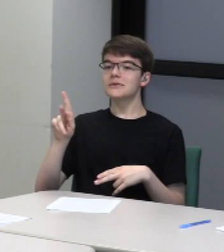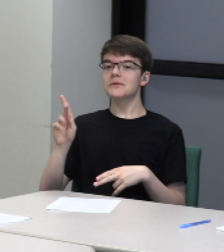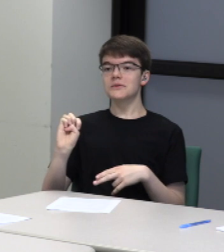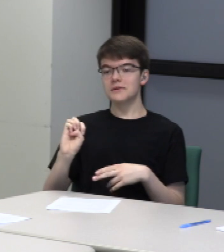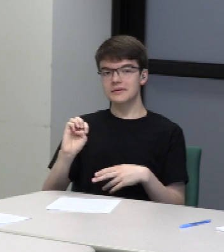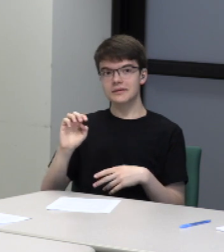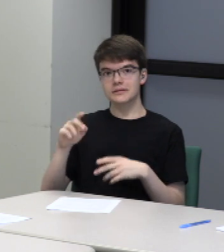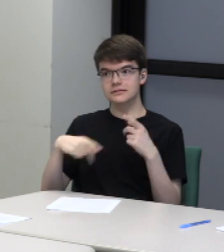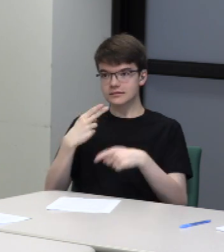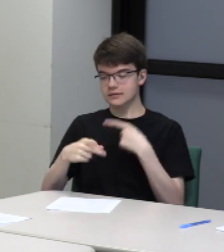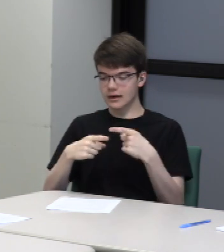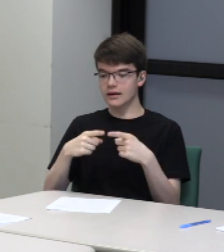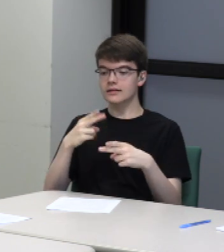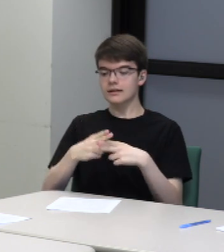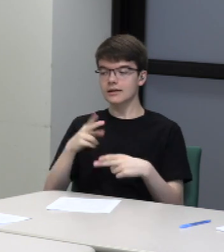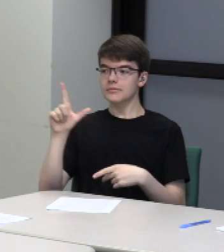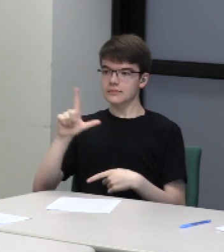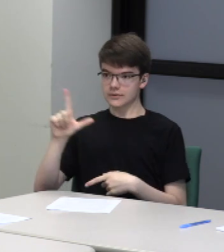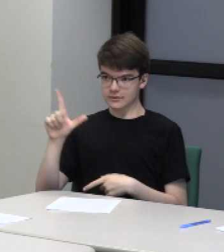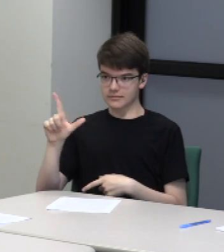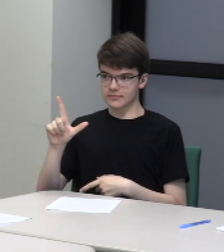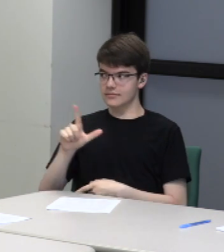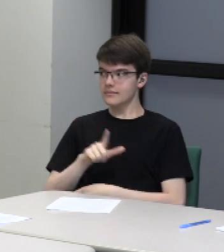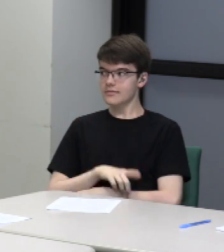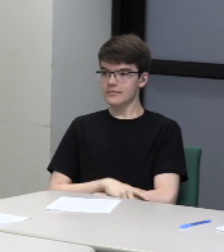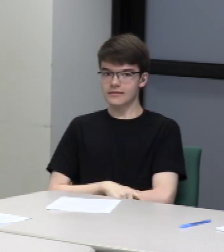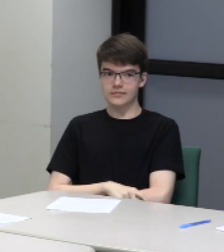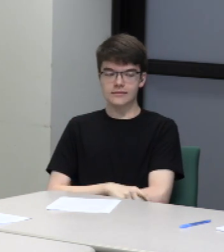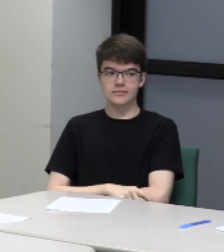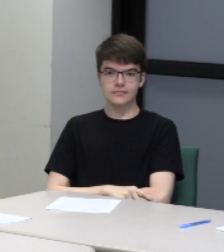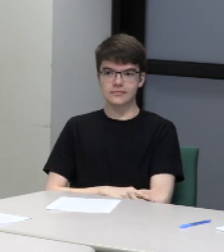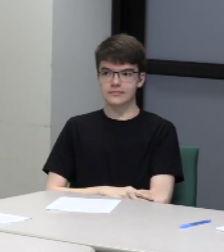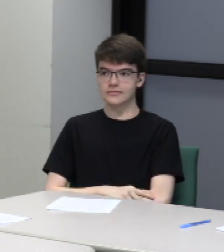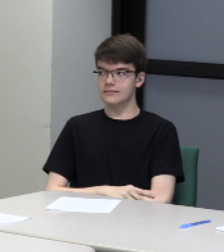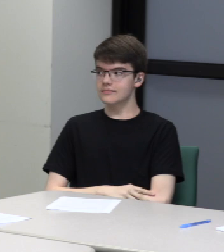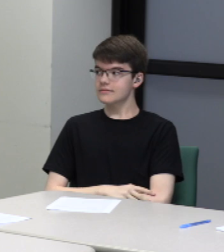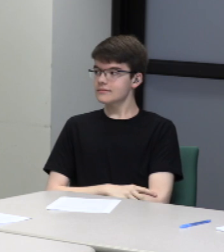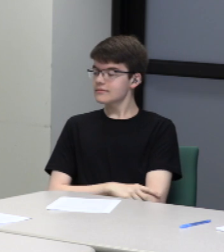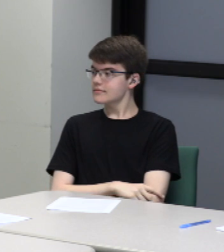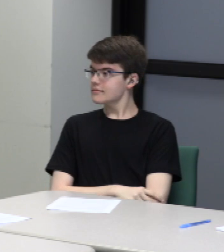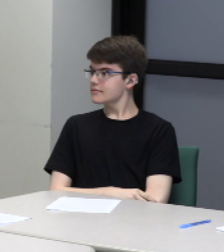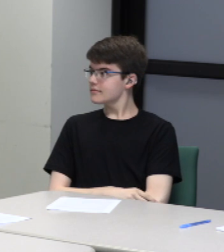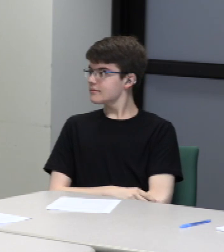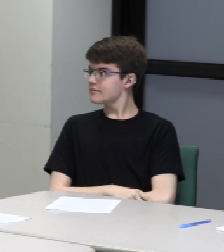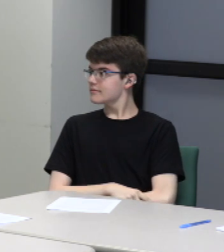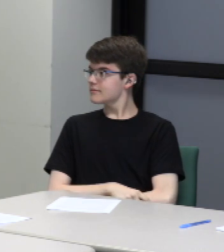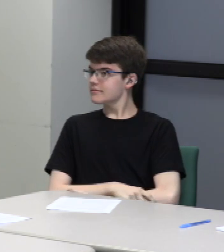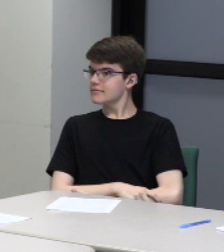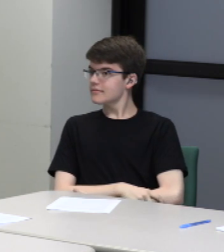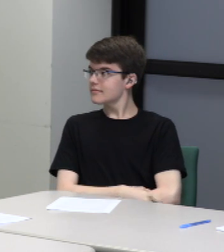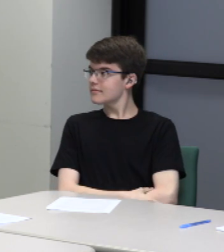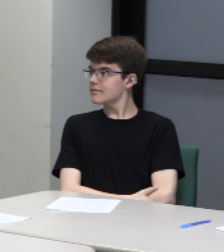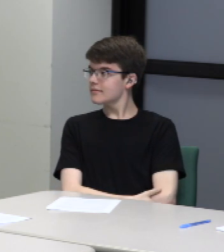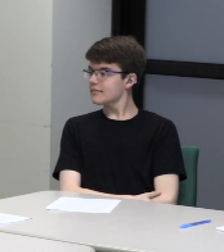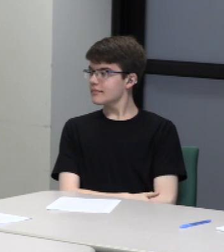I'm Luke. My name sign is ... Hello, I'm Mary,